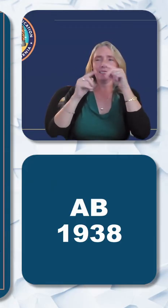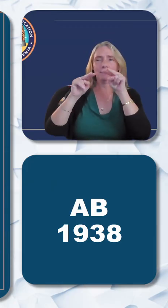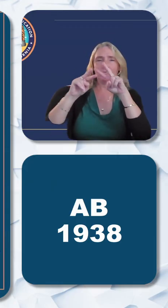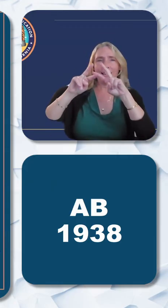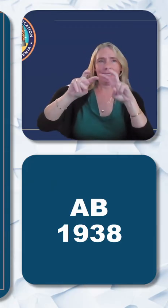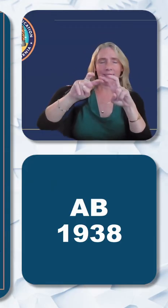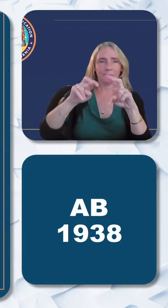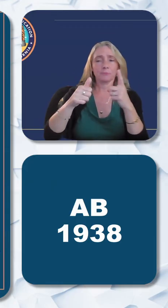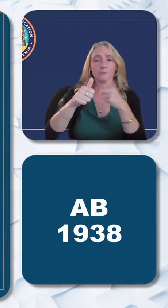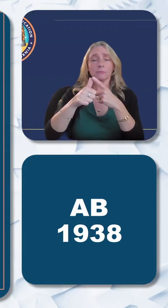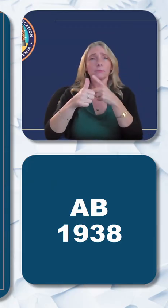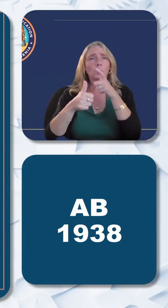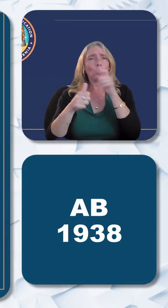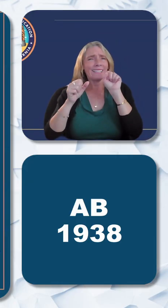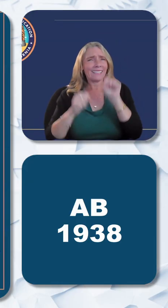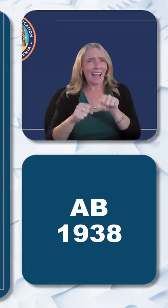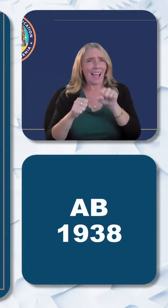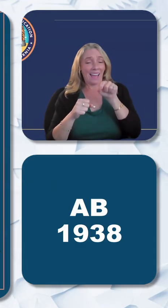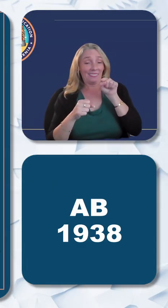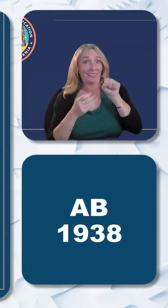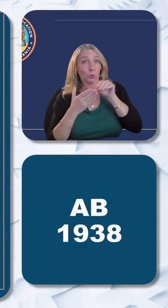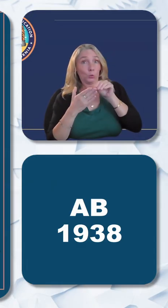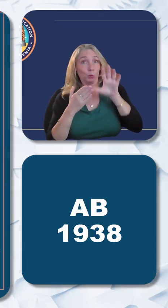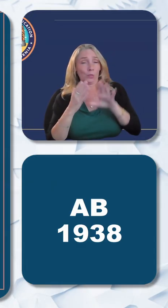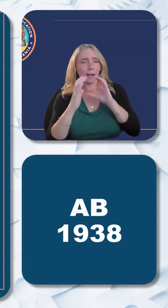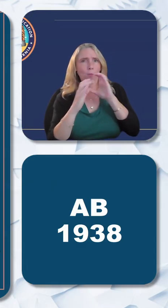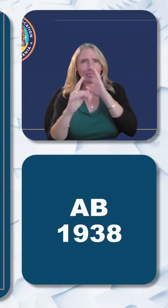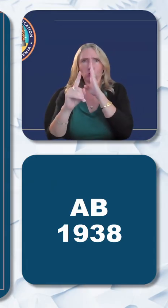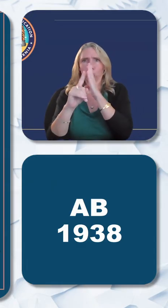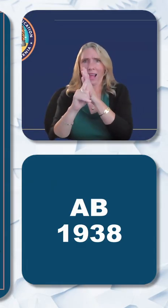or what could be in addition to this? Let's look into this here.